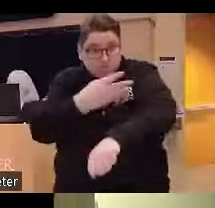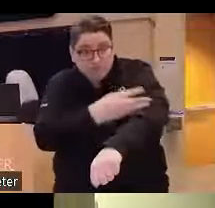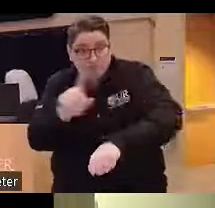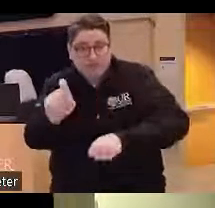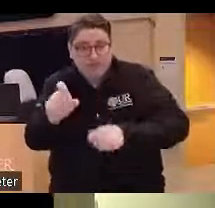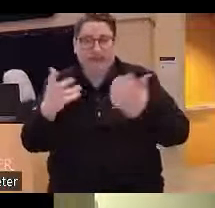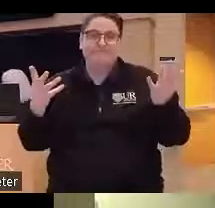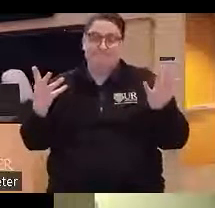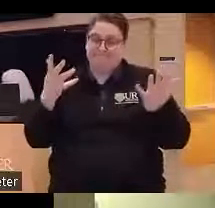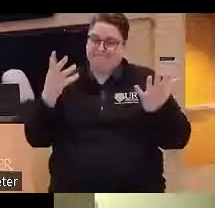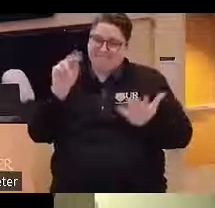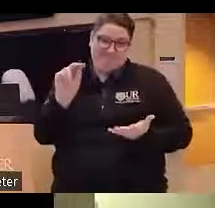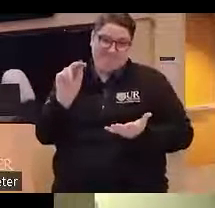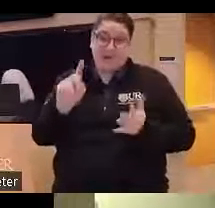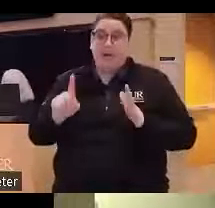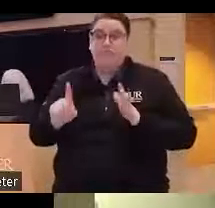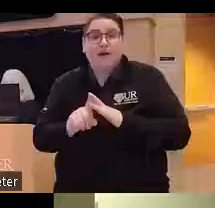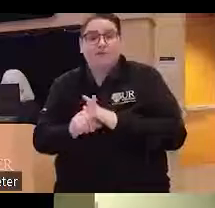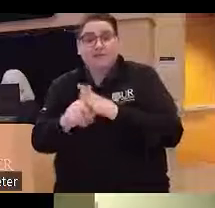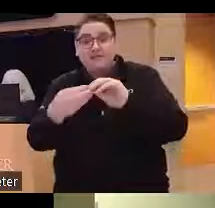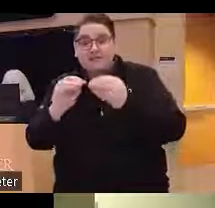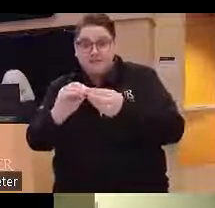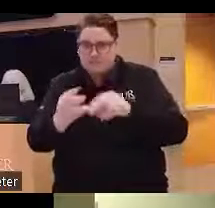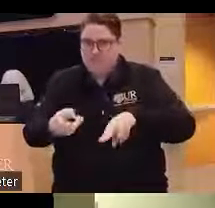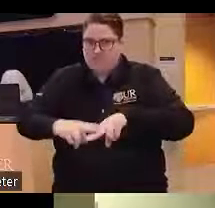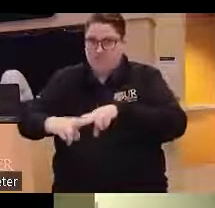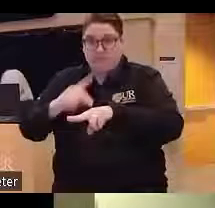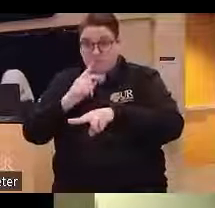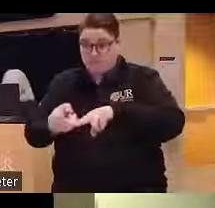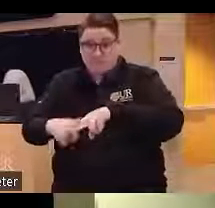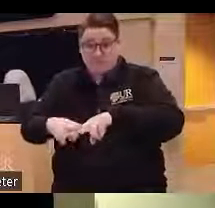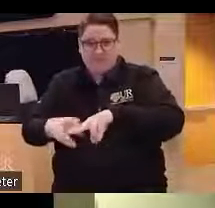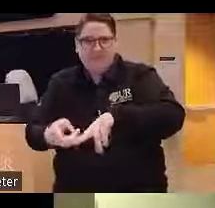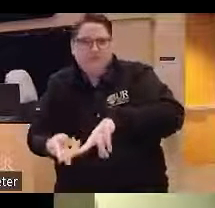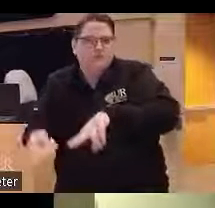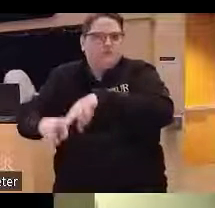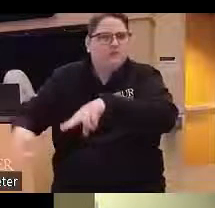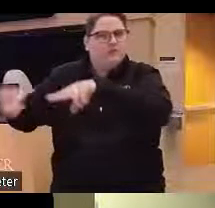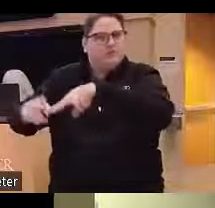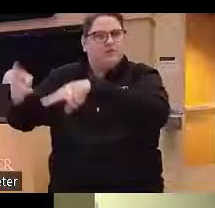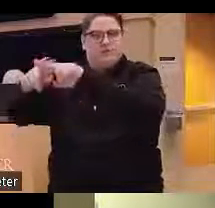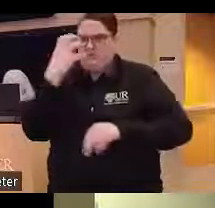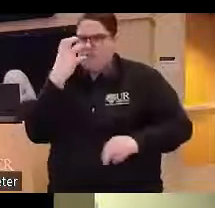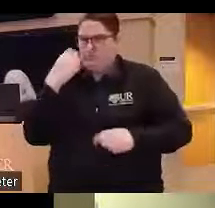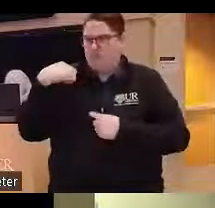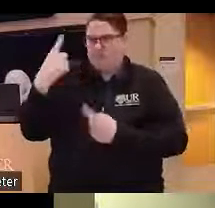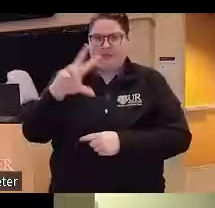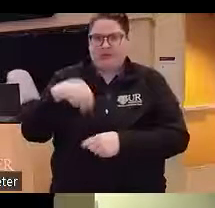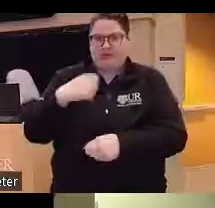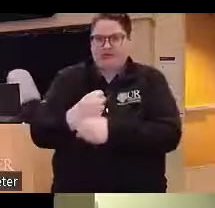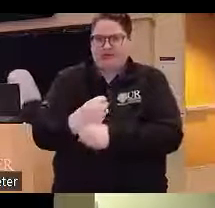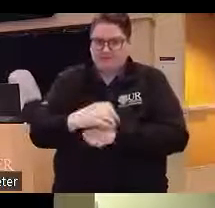is increasing and has done so quite substantially over the last 30 years years um the incidence is